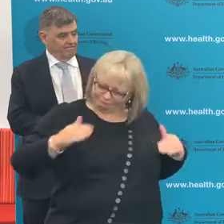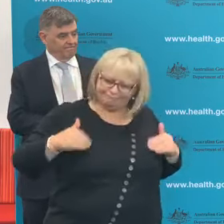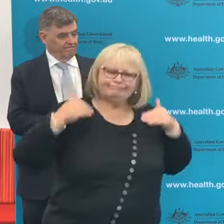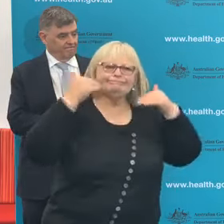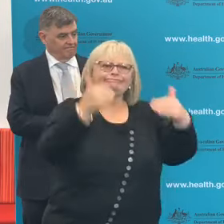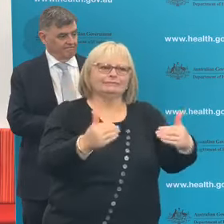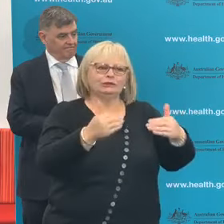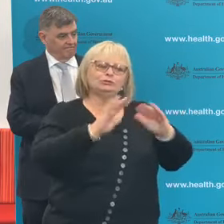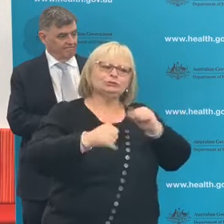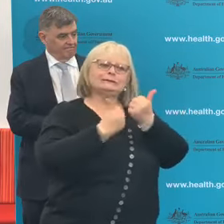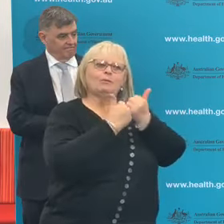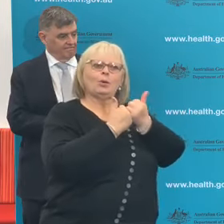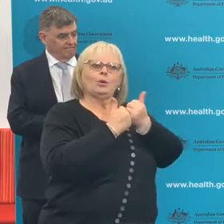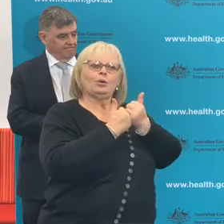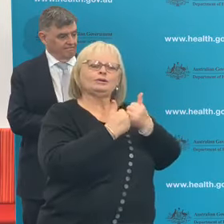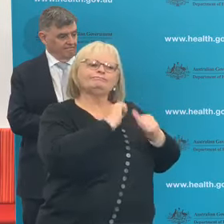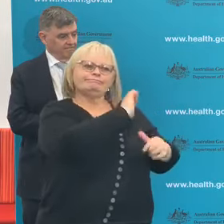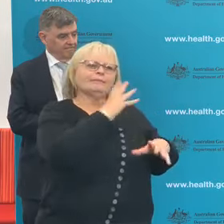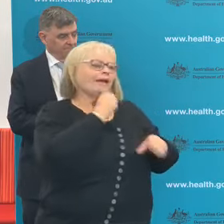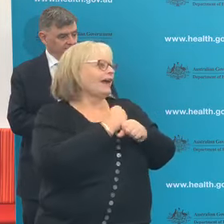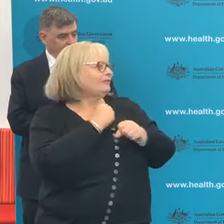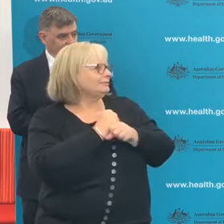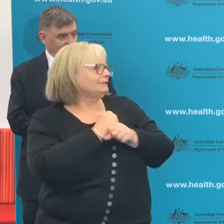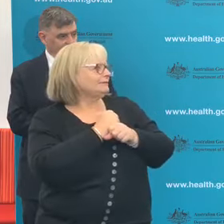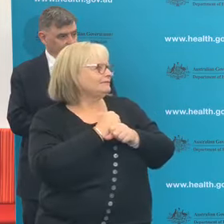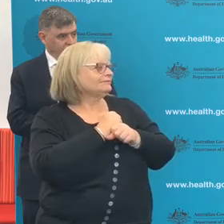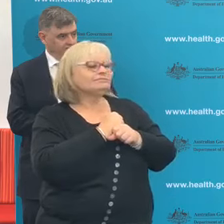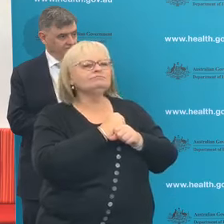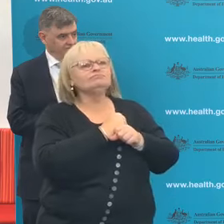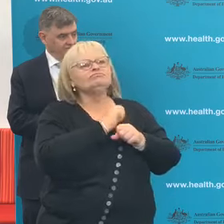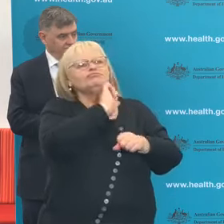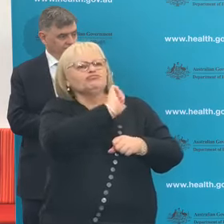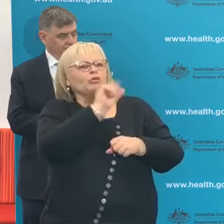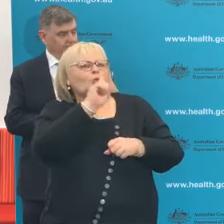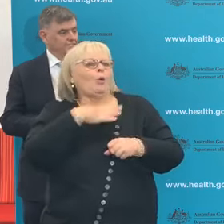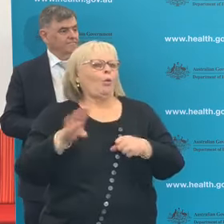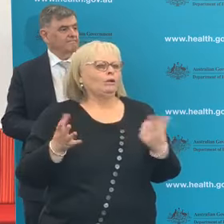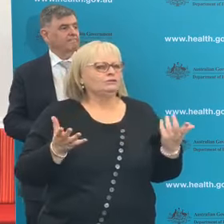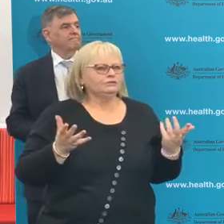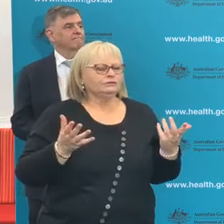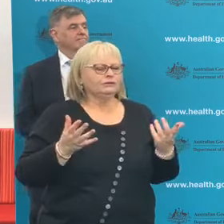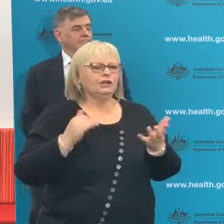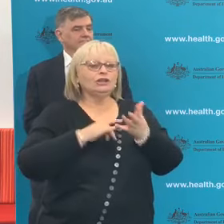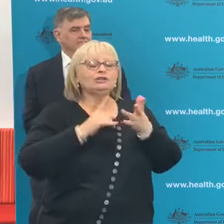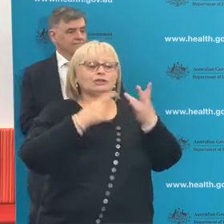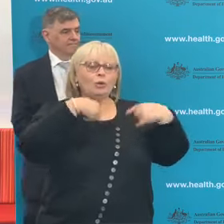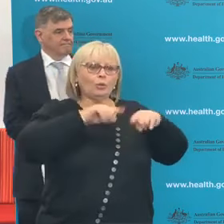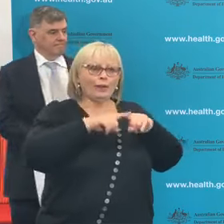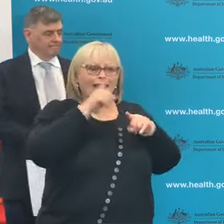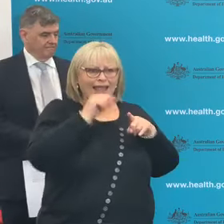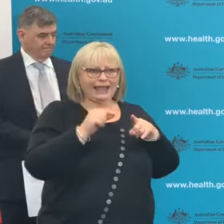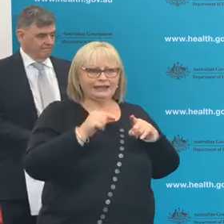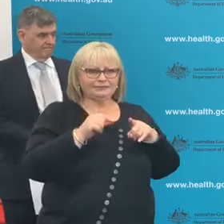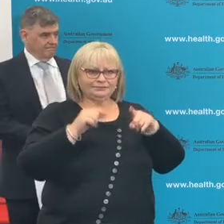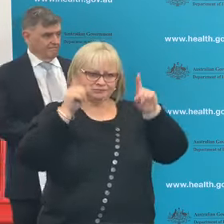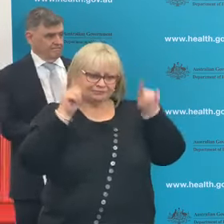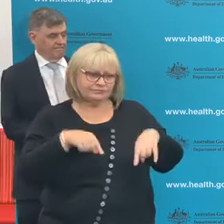Government's agenda to allow us to then introduce a capability that we can